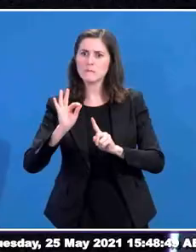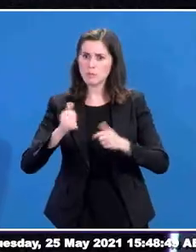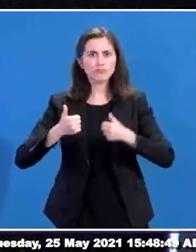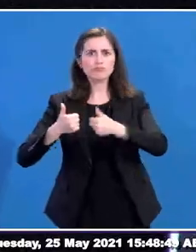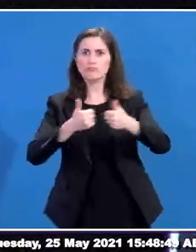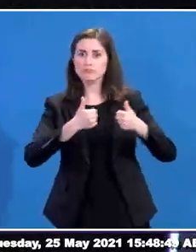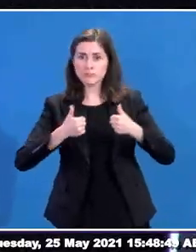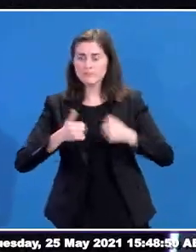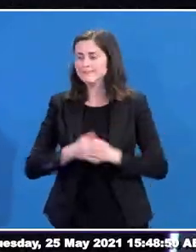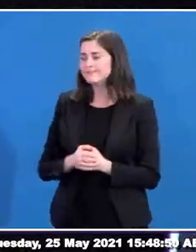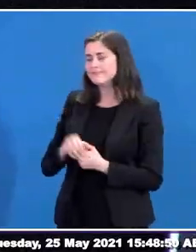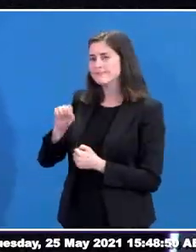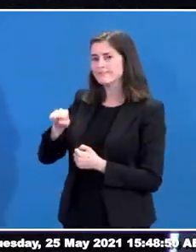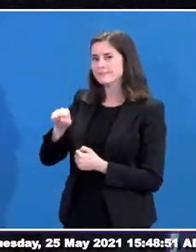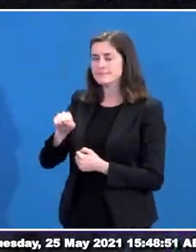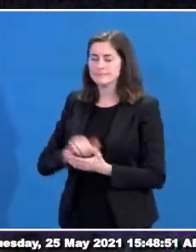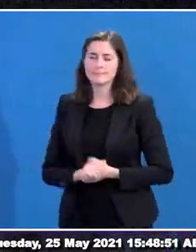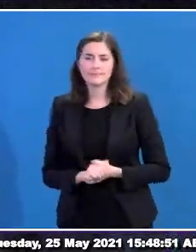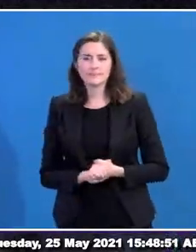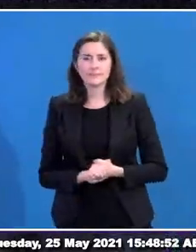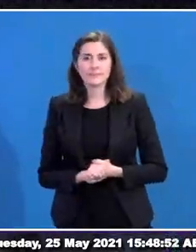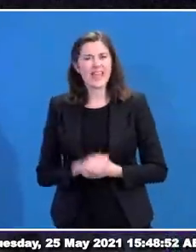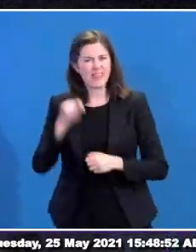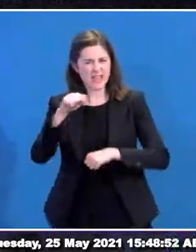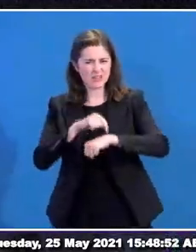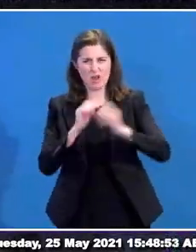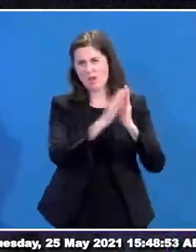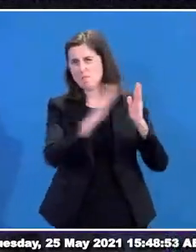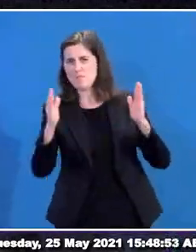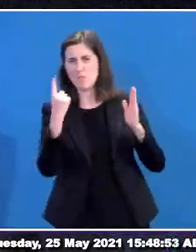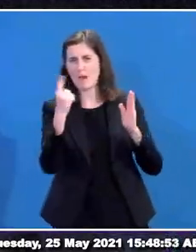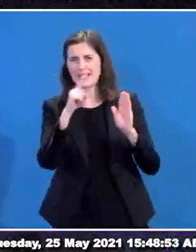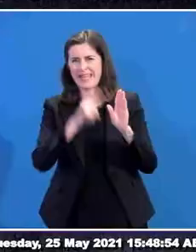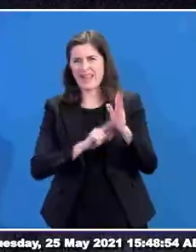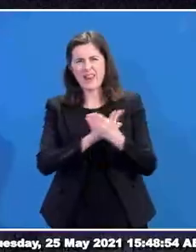And over that period or soon after you became engaged